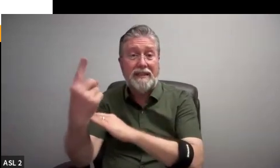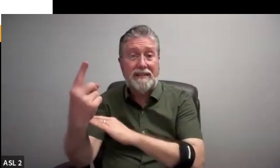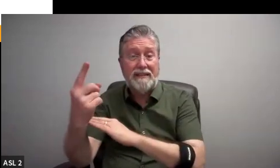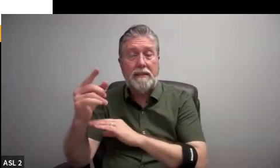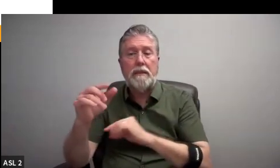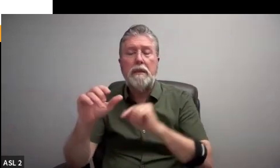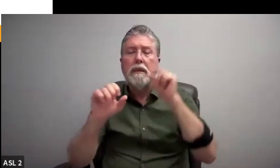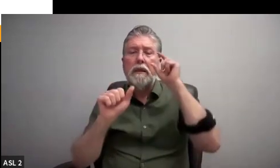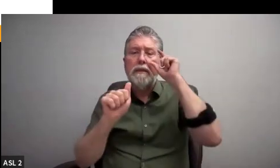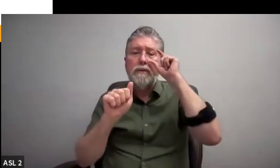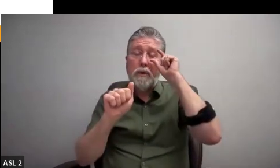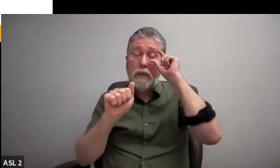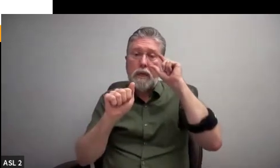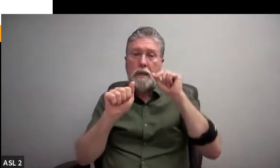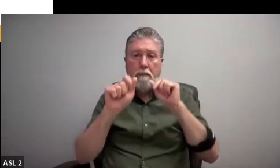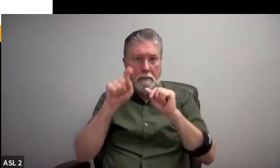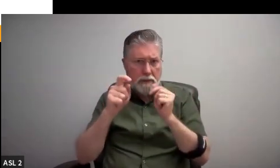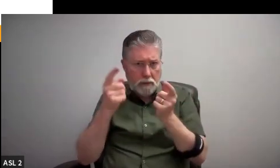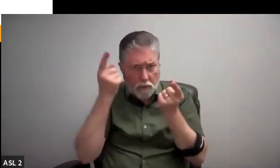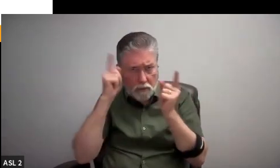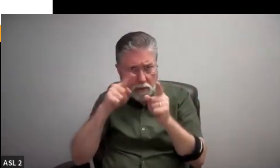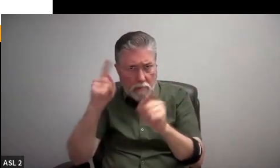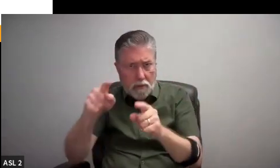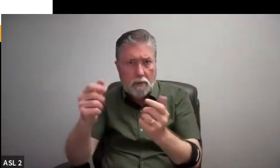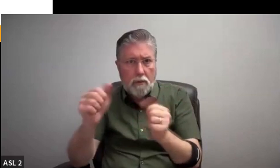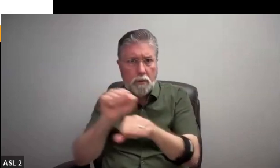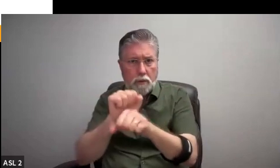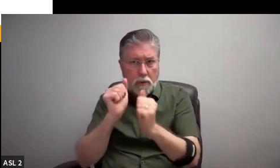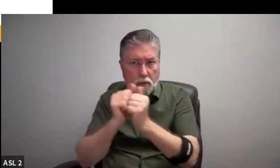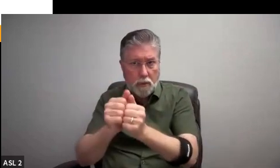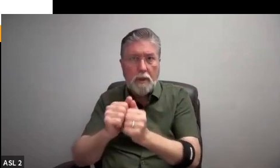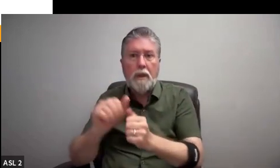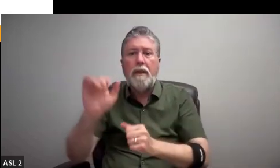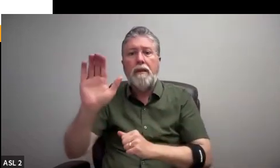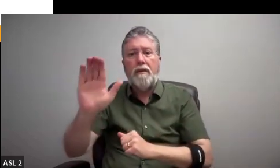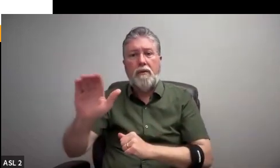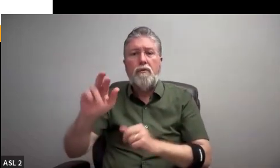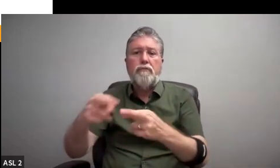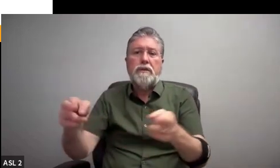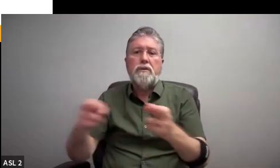with the Regional Office in the review of the plan amendment for compliance with applicable